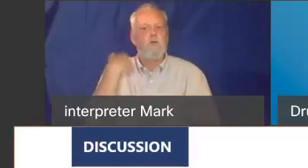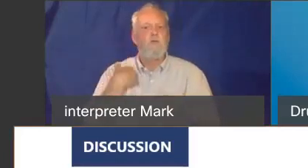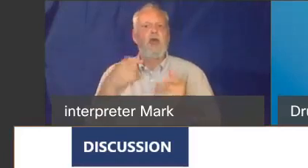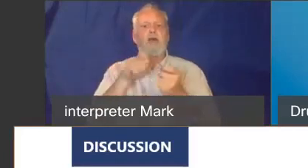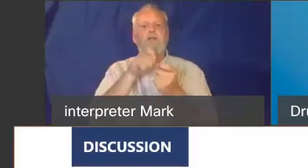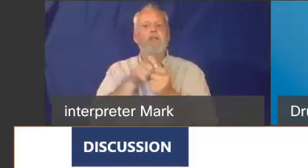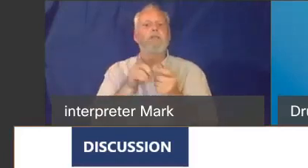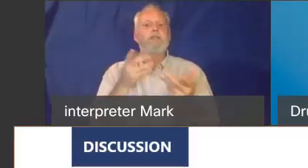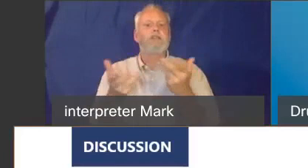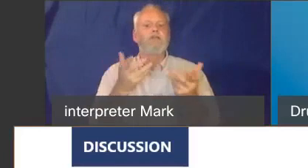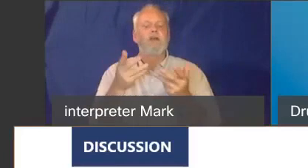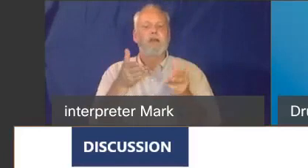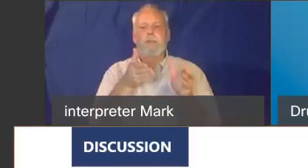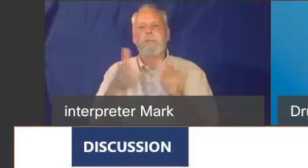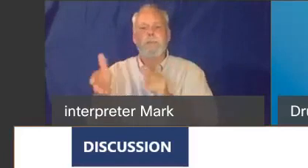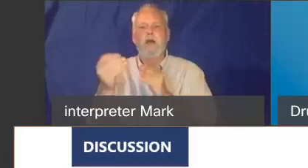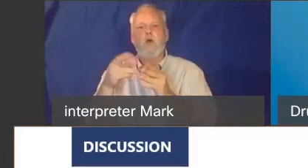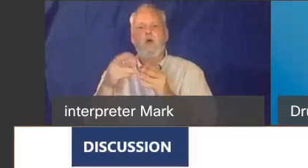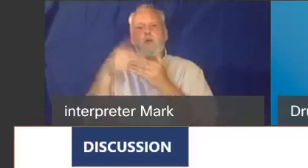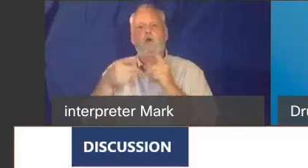Method or program to incentivize them.